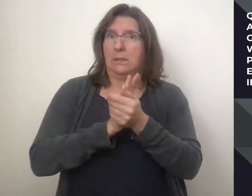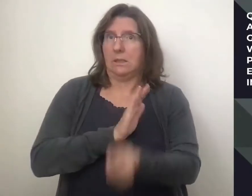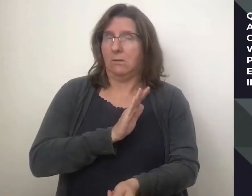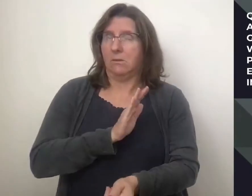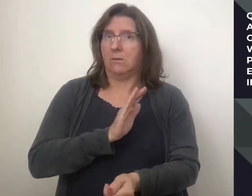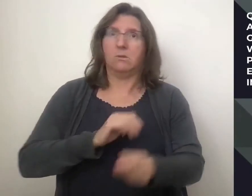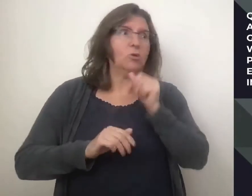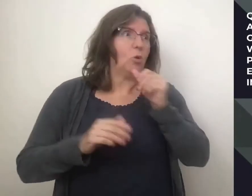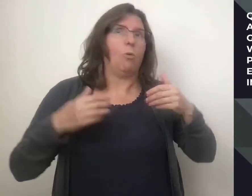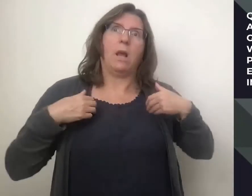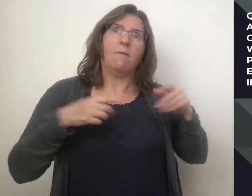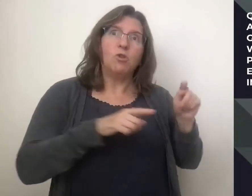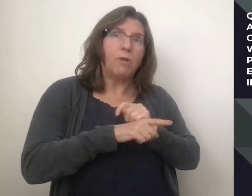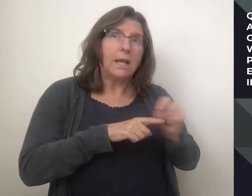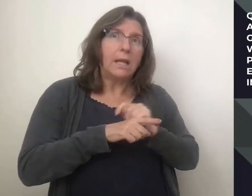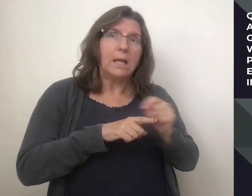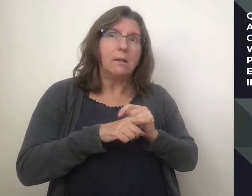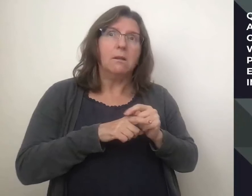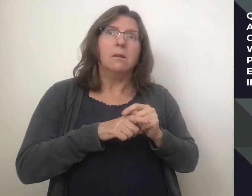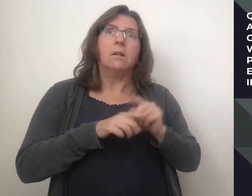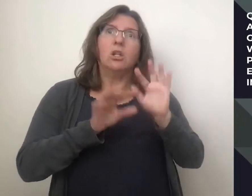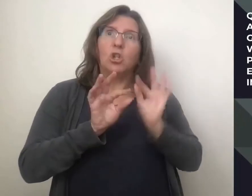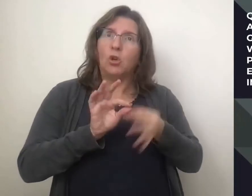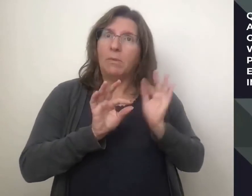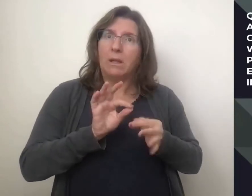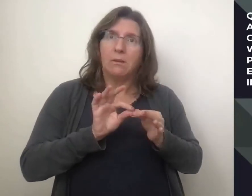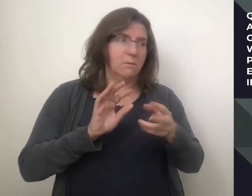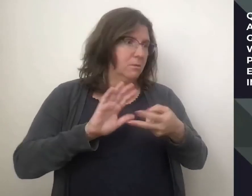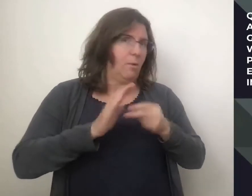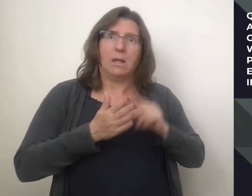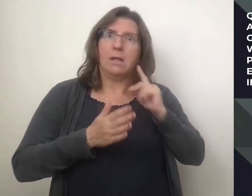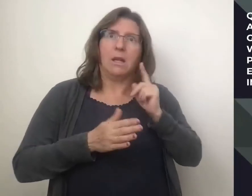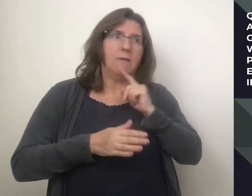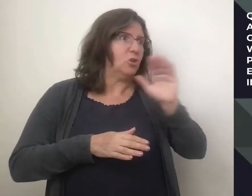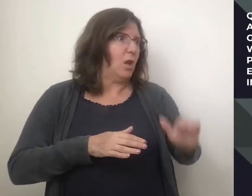unfortunately, due to their lack of skills and training.